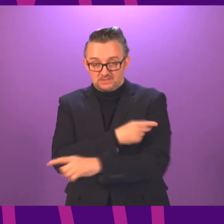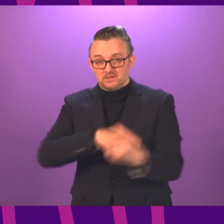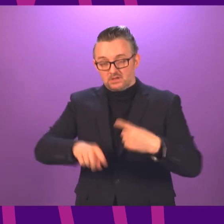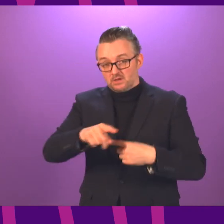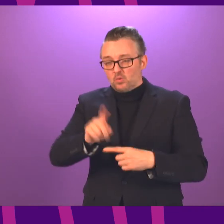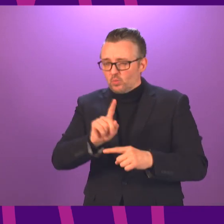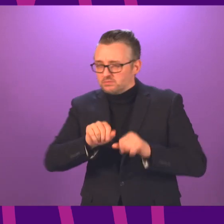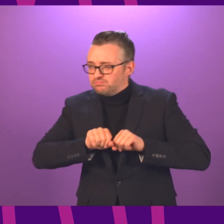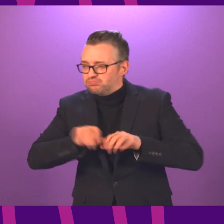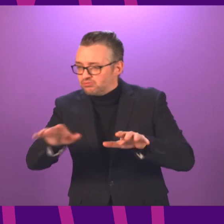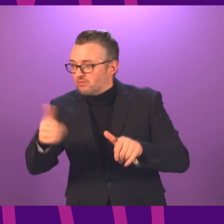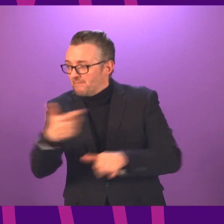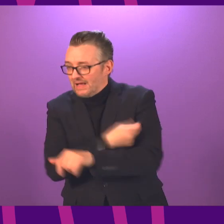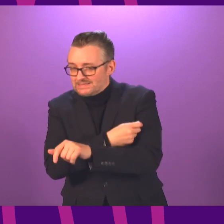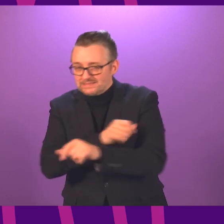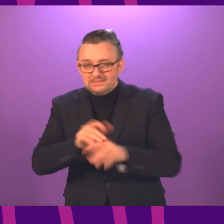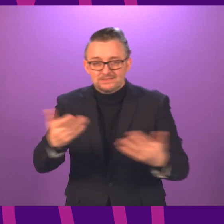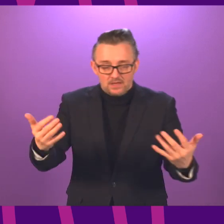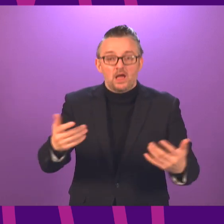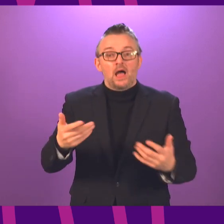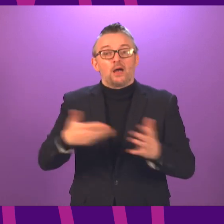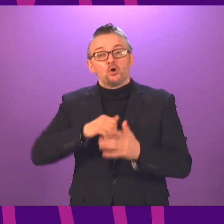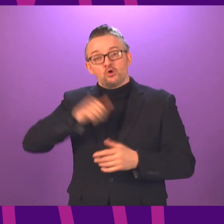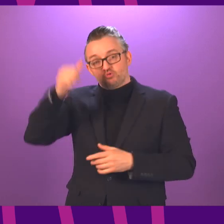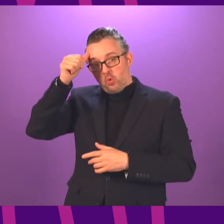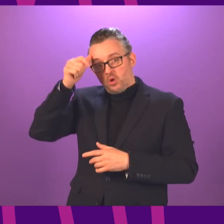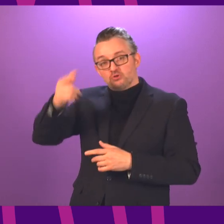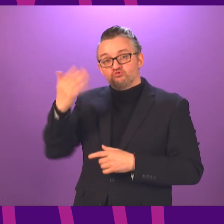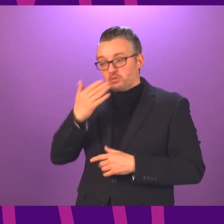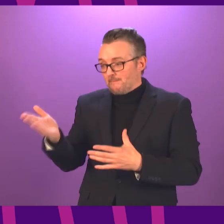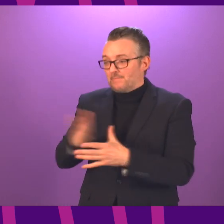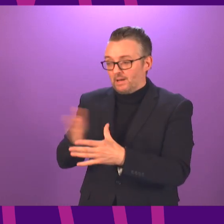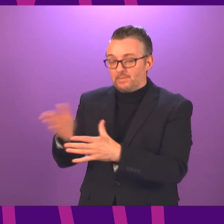of the impact of the initial phase of school return, I hope that we can set out more detail